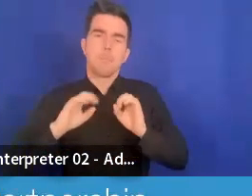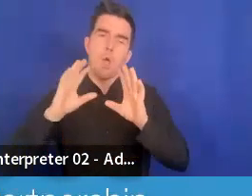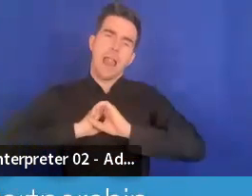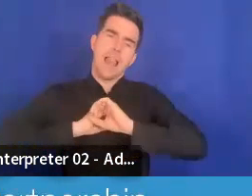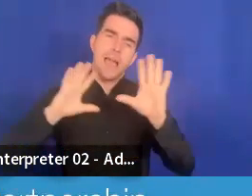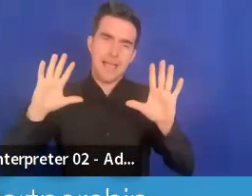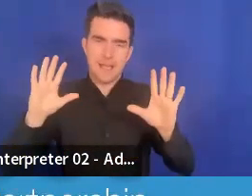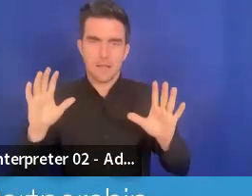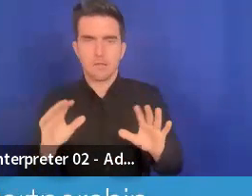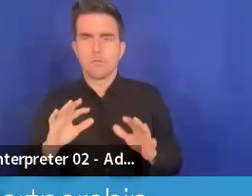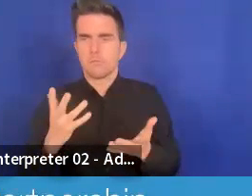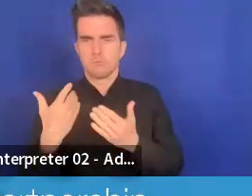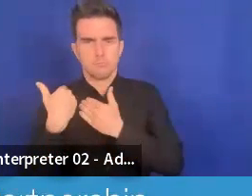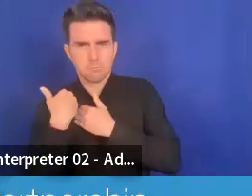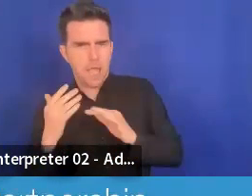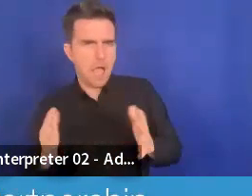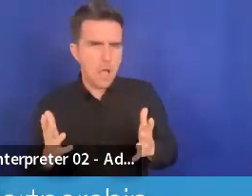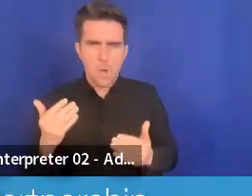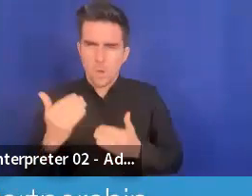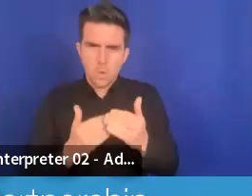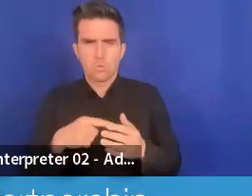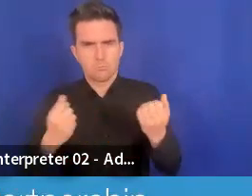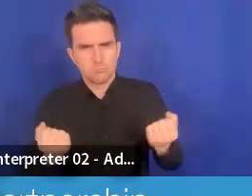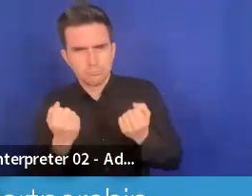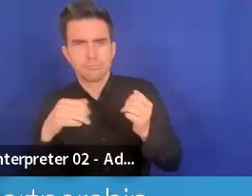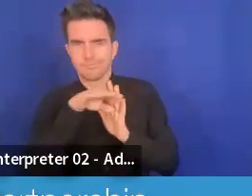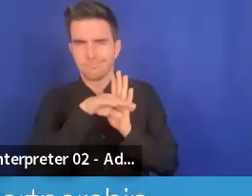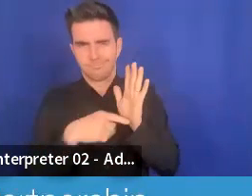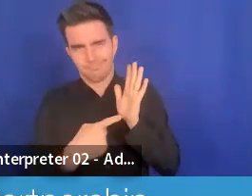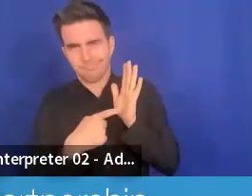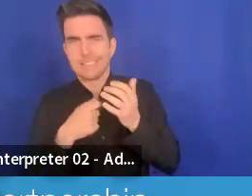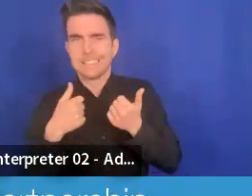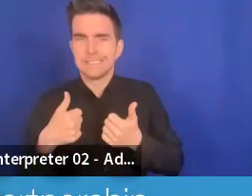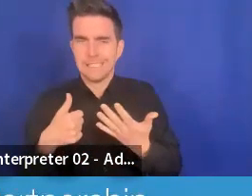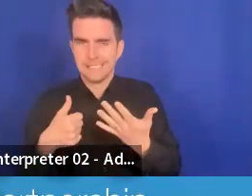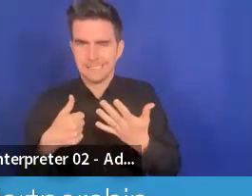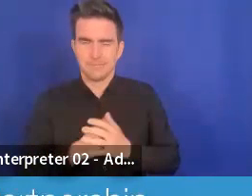I just shared the link.